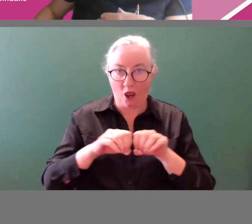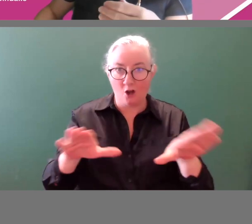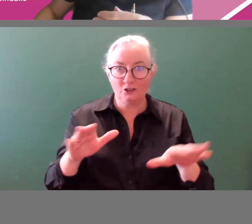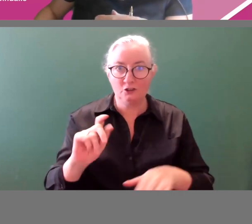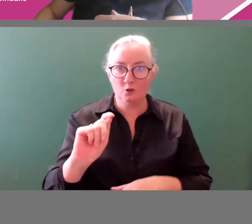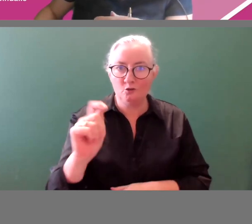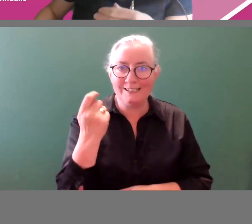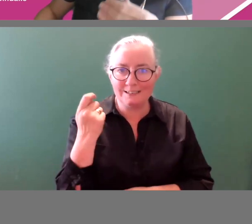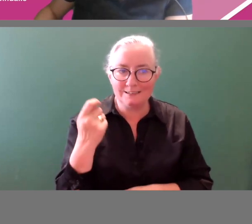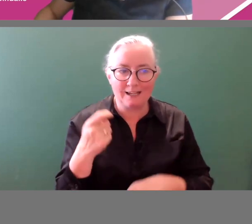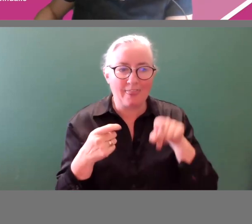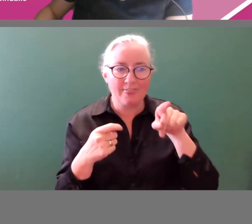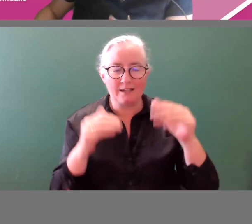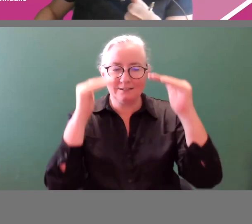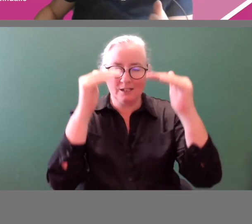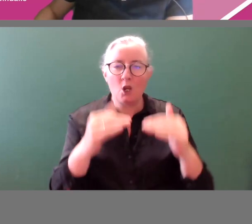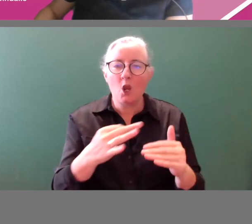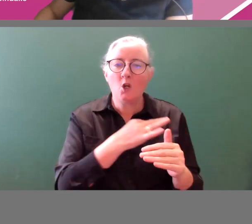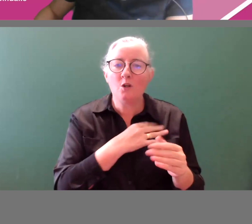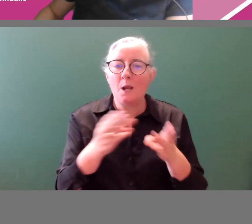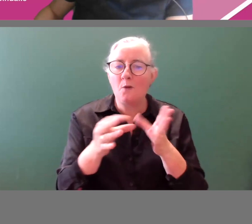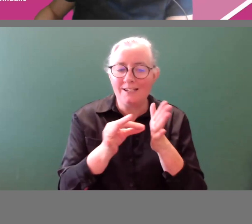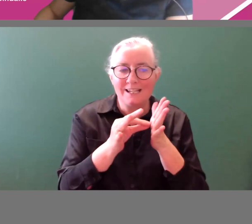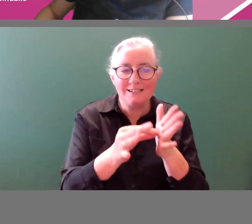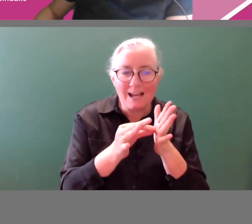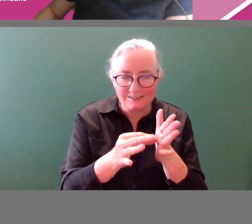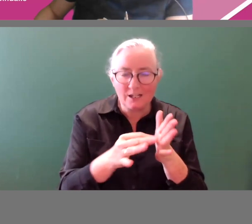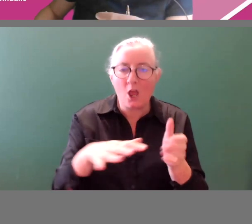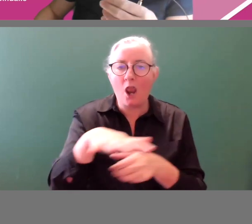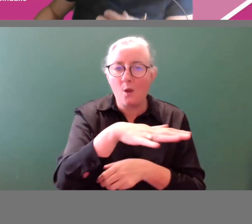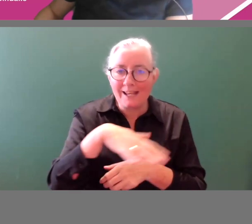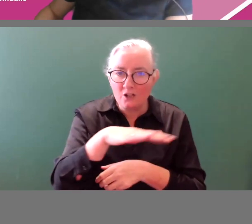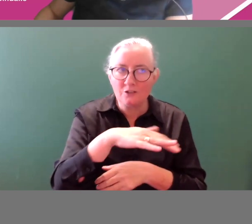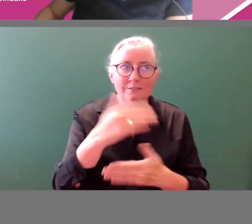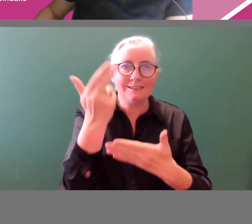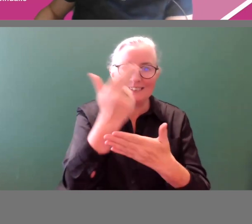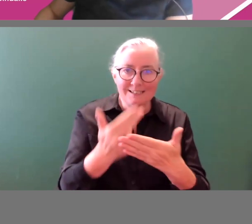they look at good practice guidance for provision, location, design and importantly management and